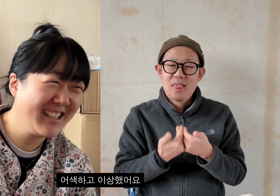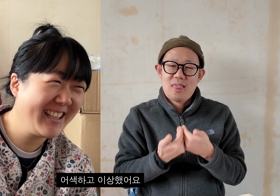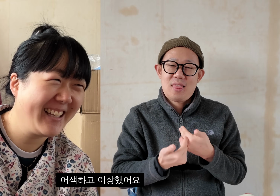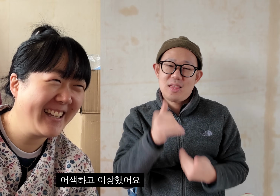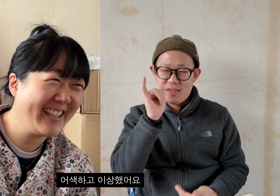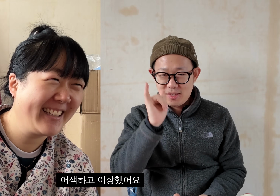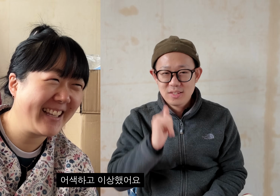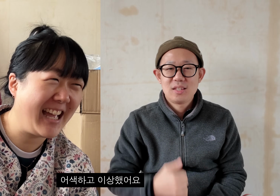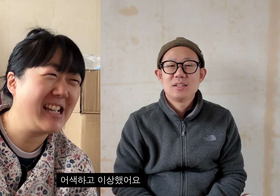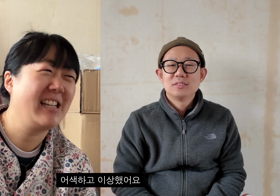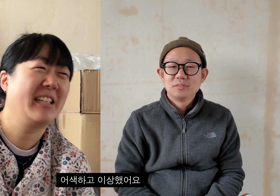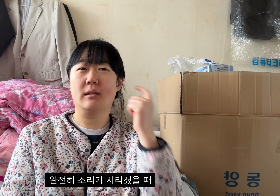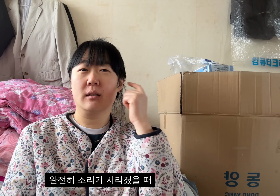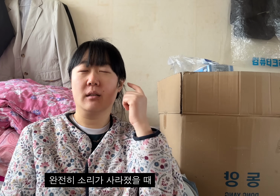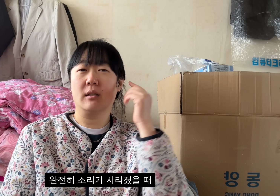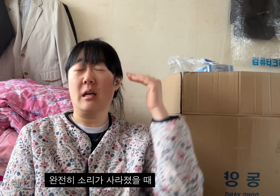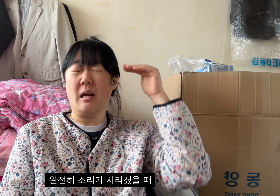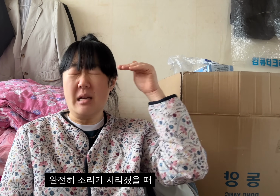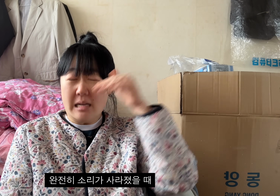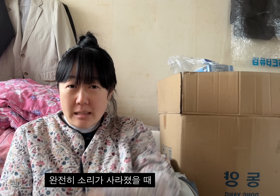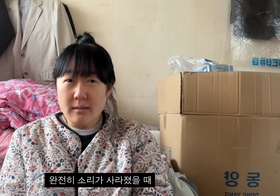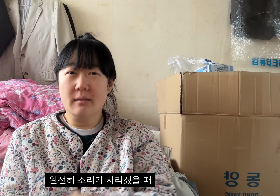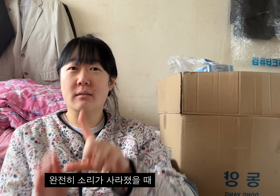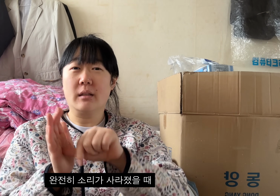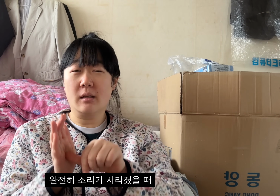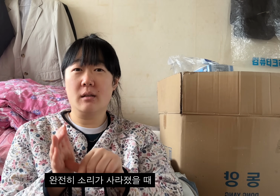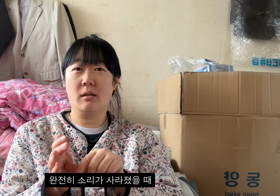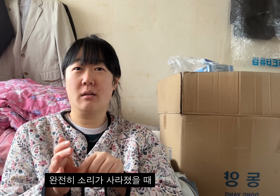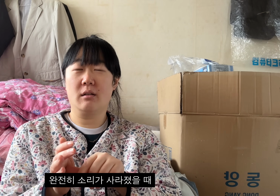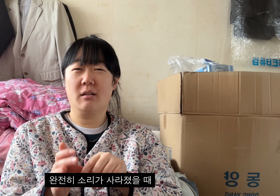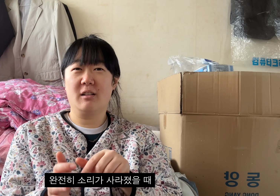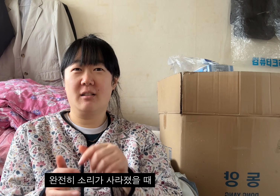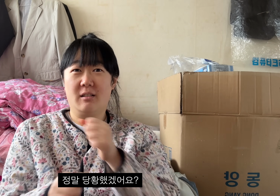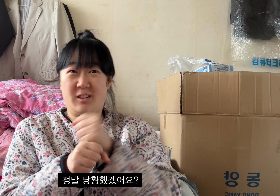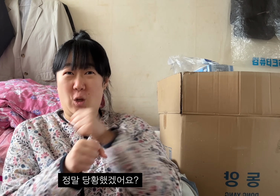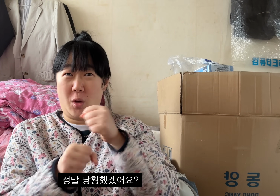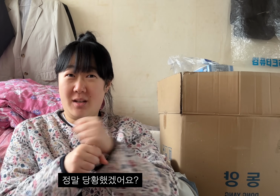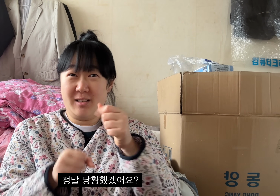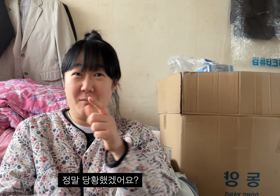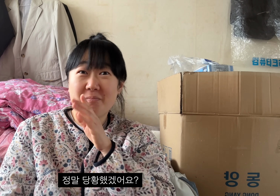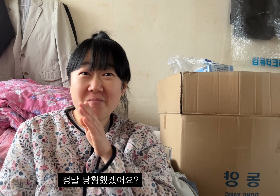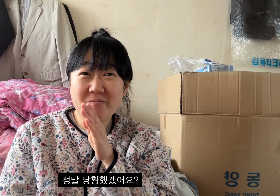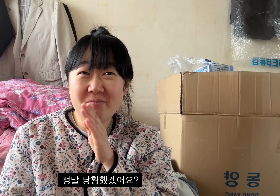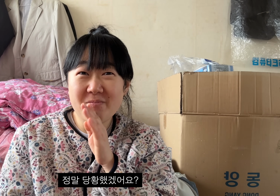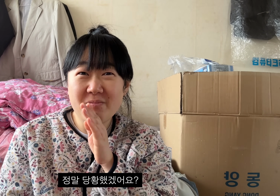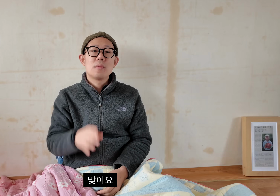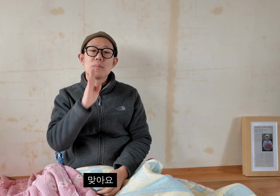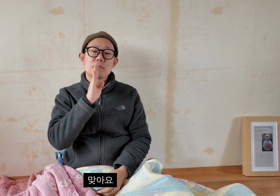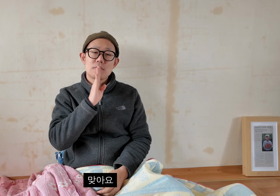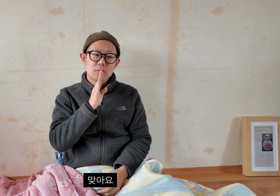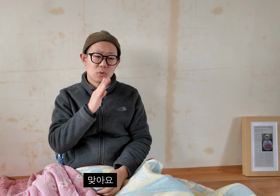It felt awkward, strange. When all sound vanished, you must’ve panicked? Yes.